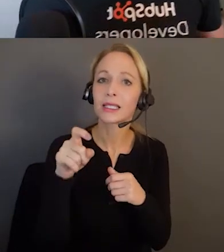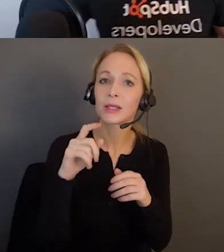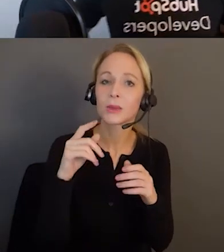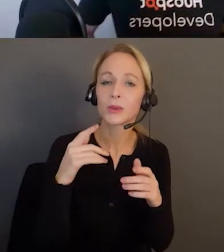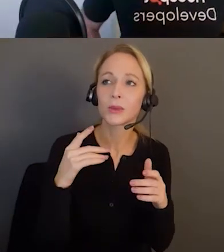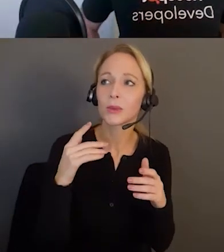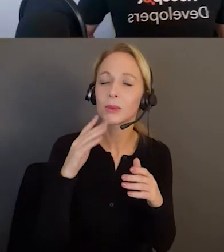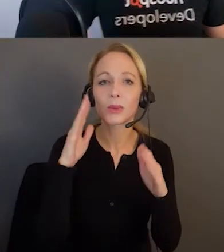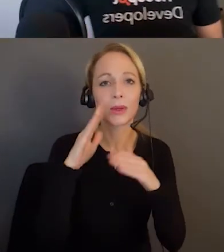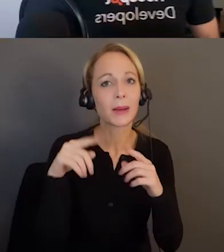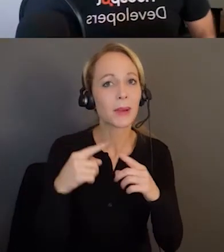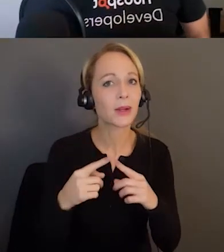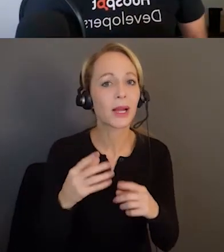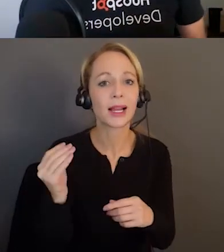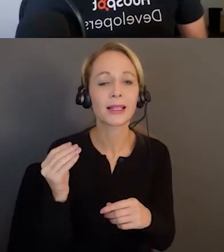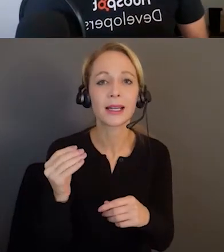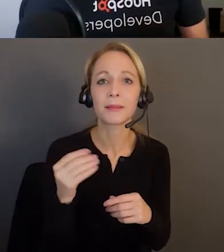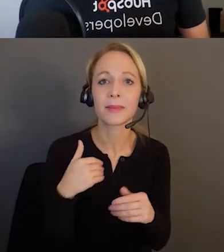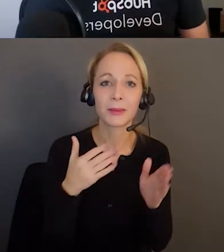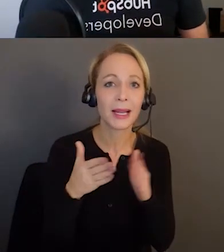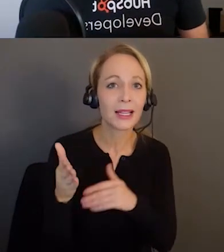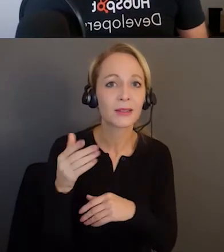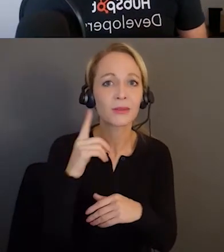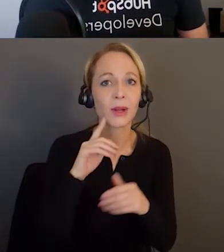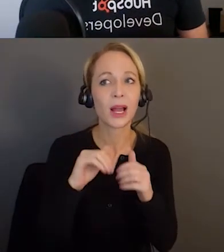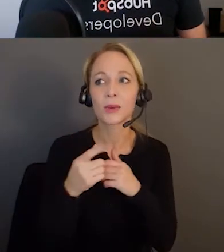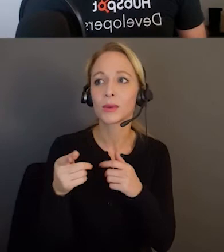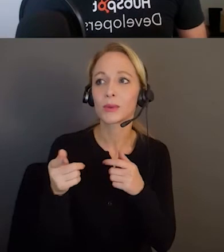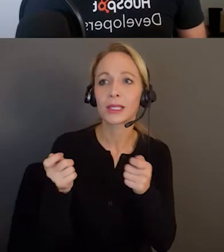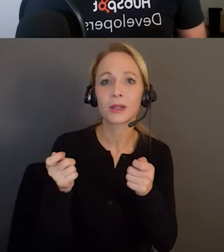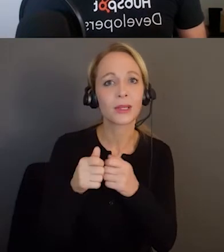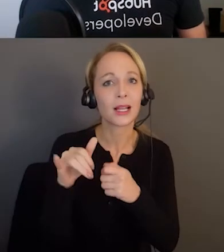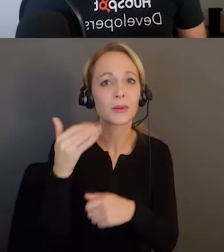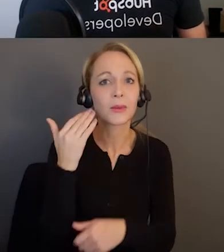AND HAVE A PLAN FOR HOW YOU DEAL WITH THAT.